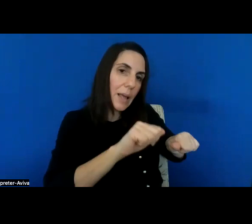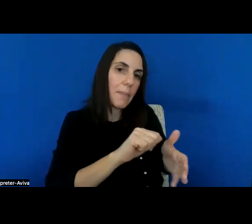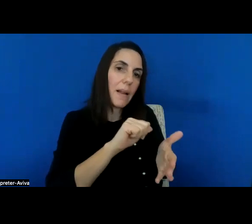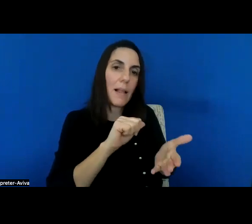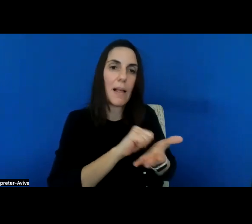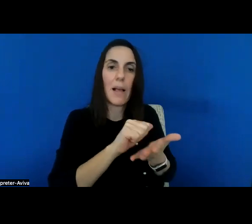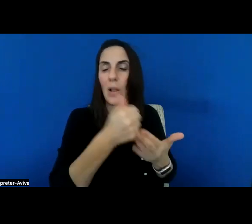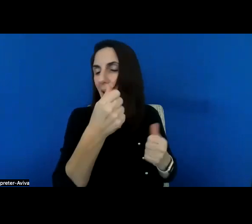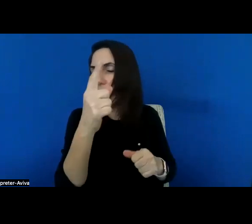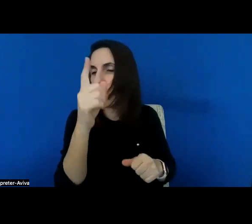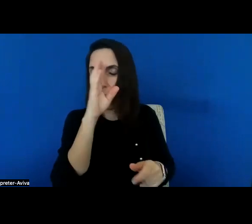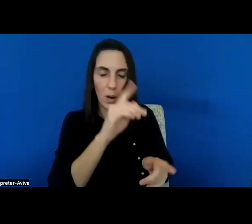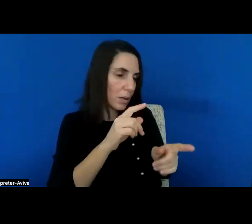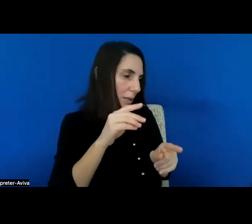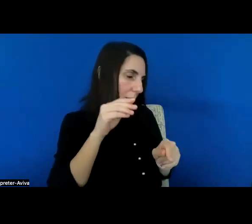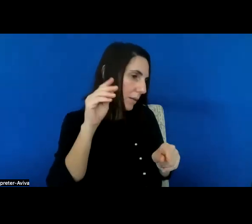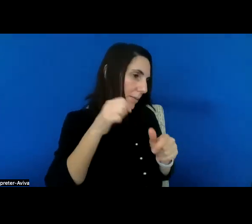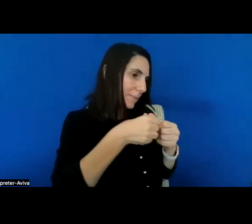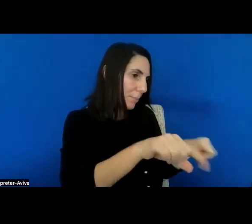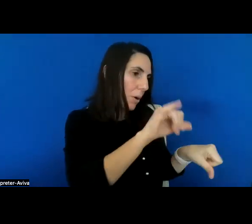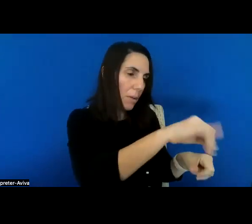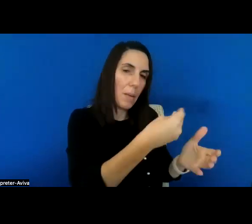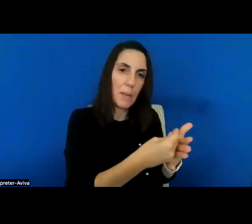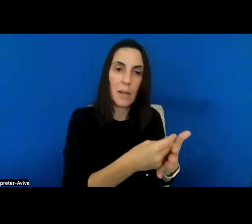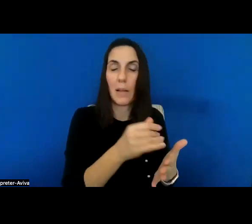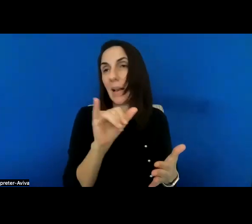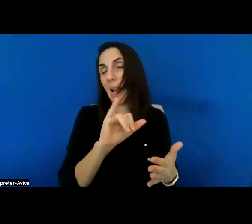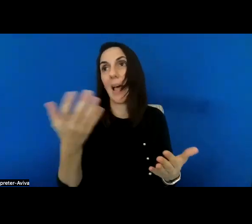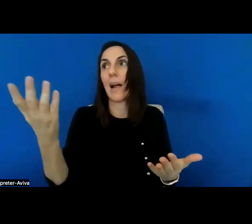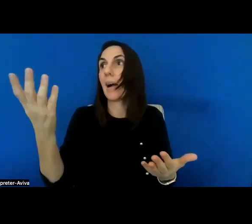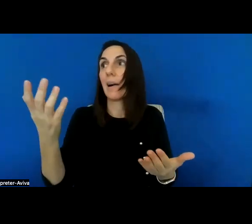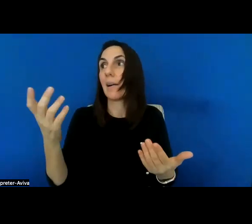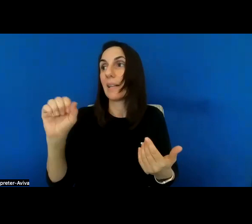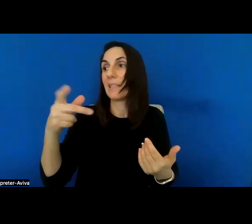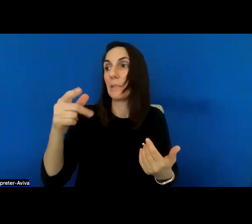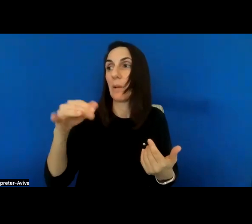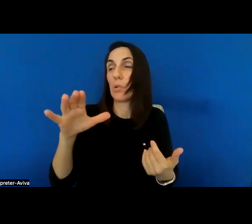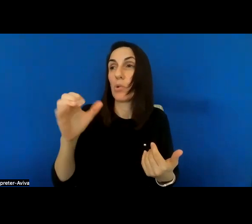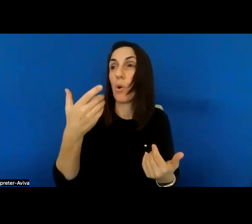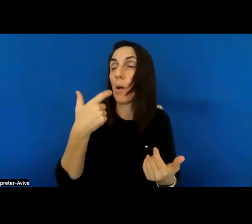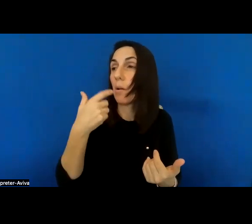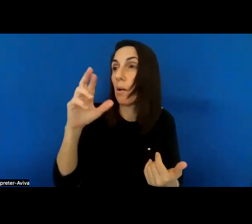11:38:33 So if I wanted to. And, Spencer, you know I was like, Hey, is my birthday? 11:38:36 Send me some money. I could put them money directly into the table.